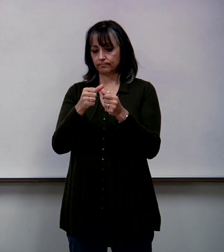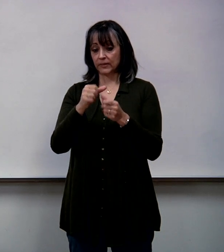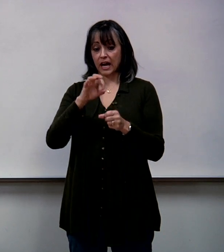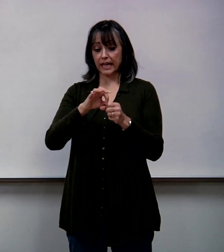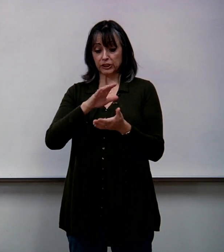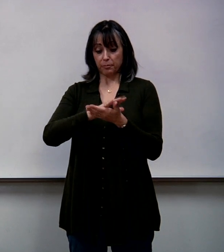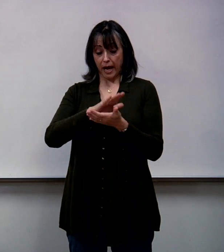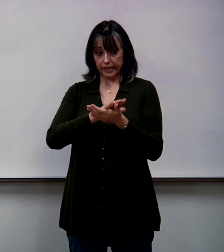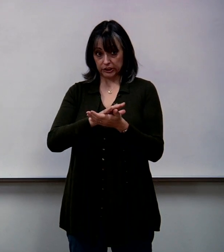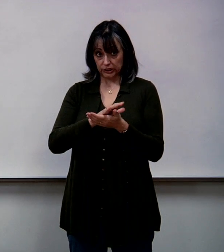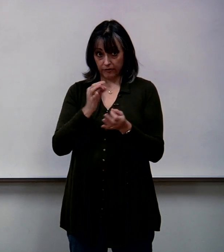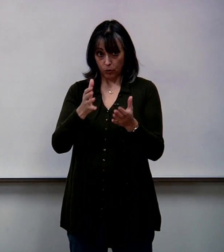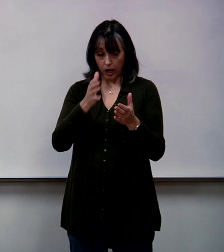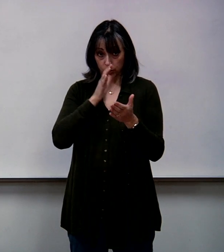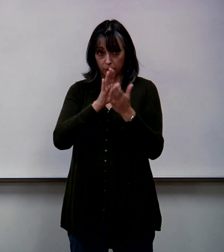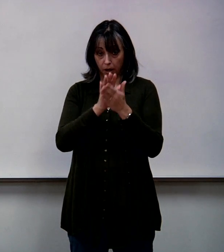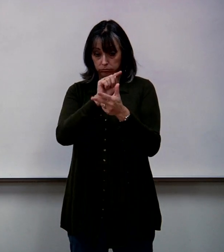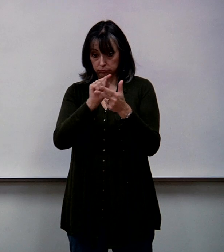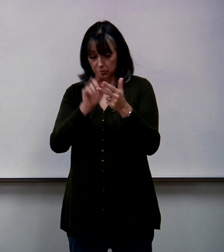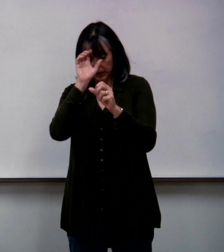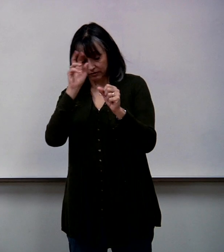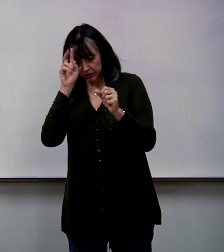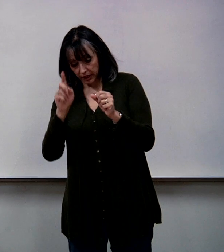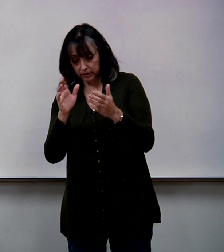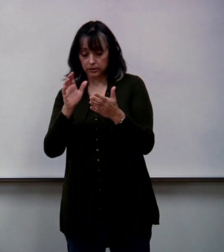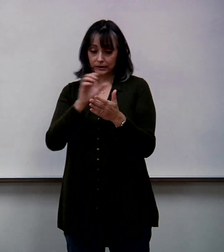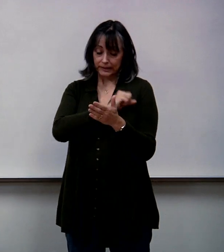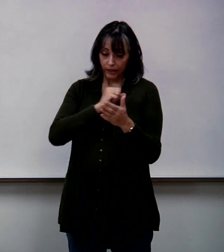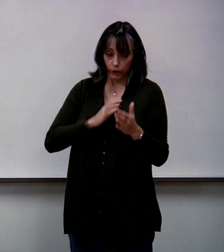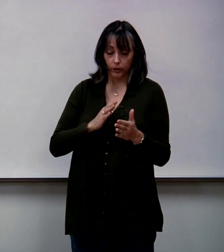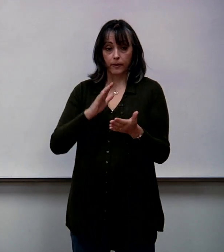The packets, if you are interested in running, for any of these positions, packets are due